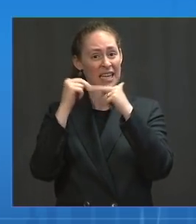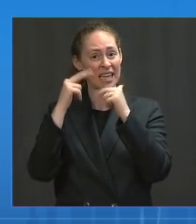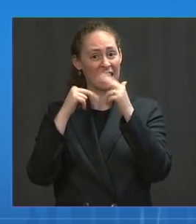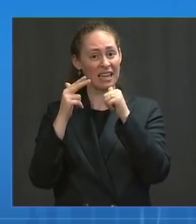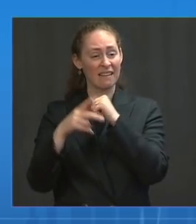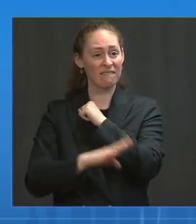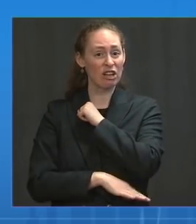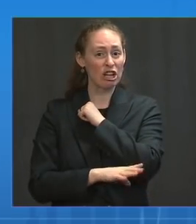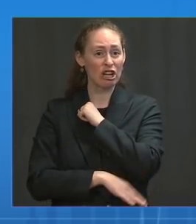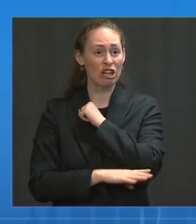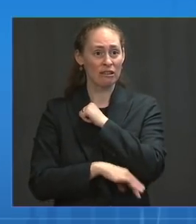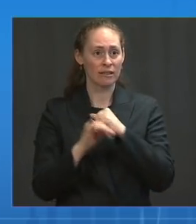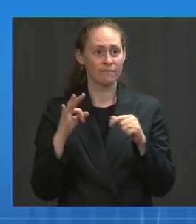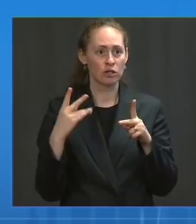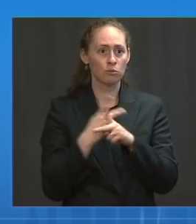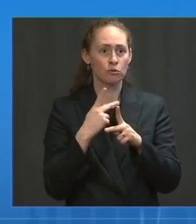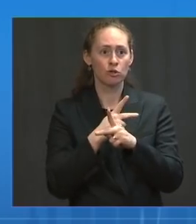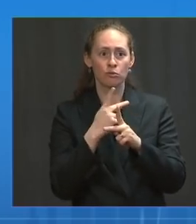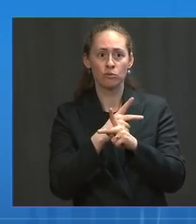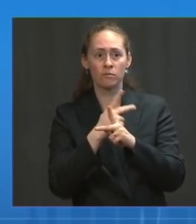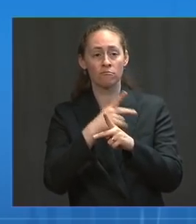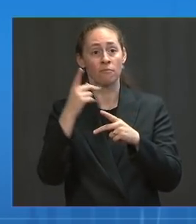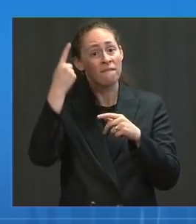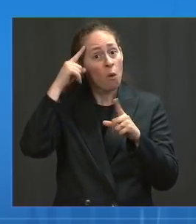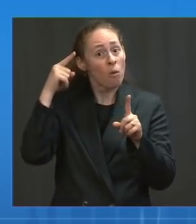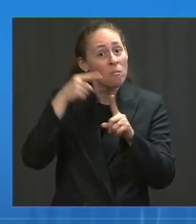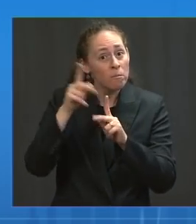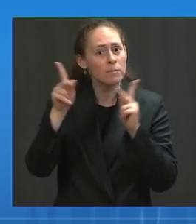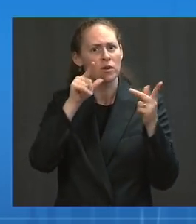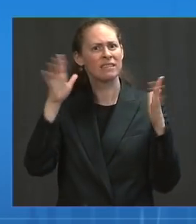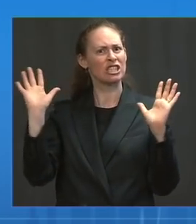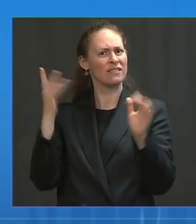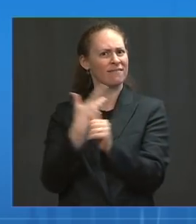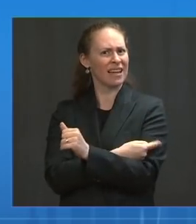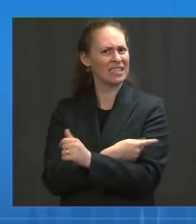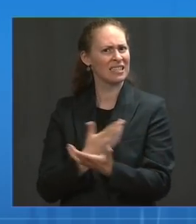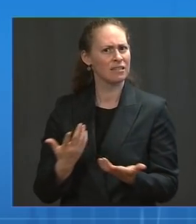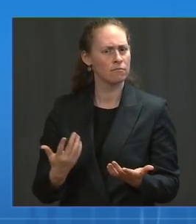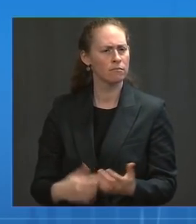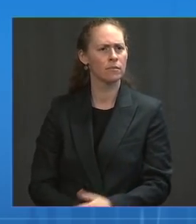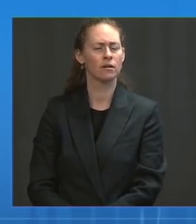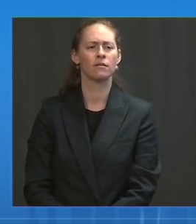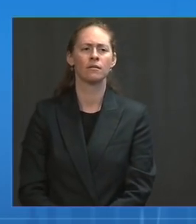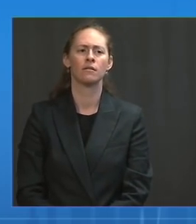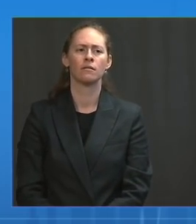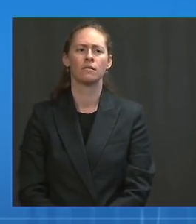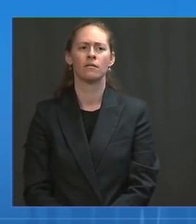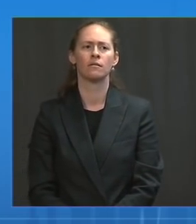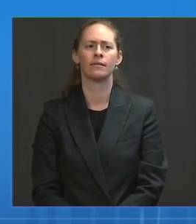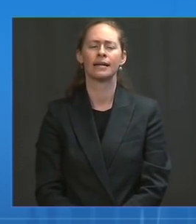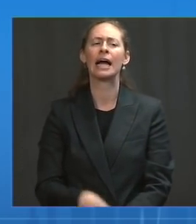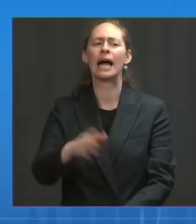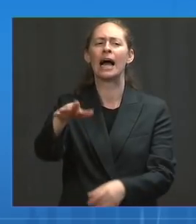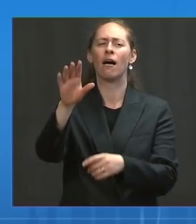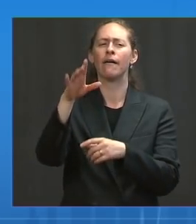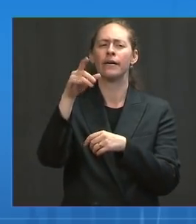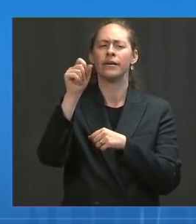And that's for vaccinated people of course. Dr. Fauci: Yeah. Yeah. So let me clarify that. When I was asked the question about wearing masks